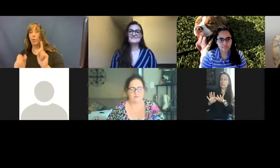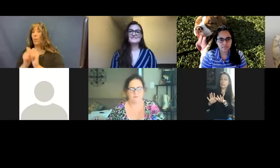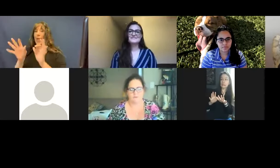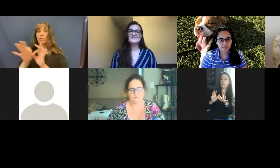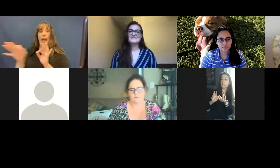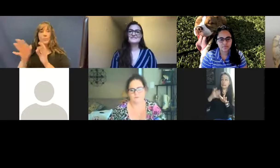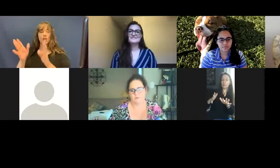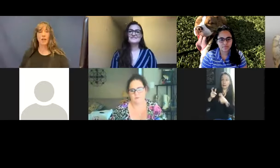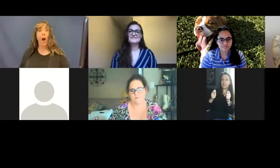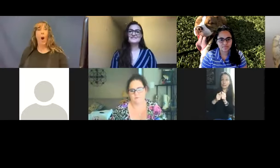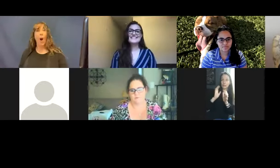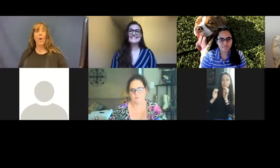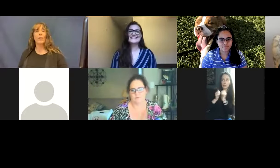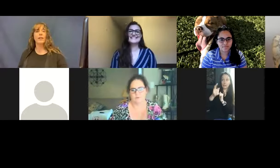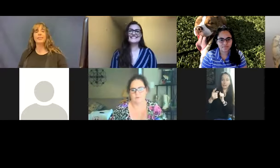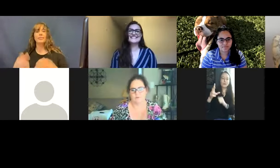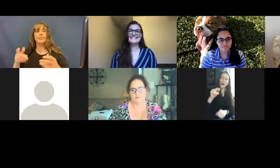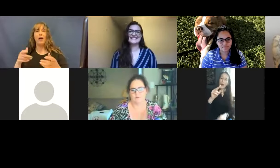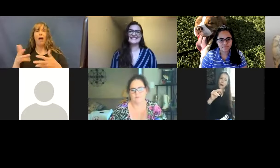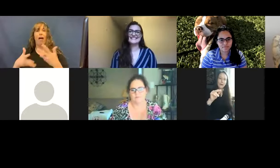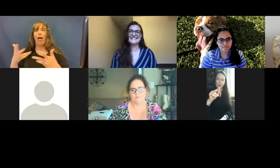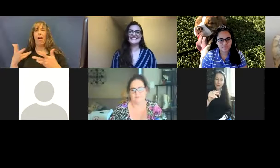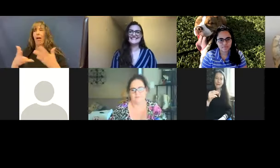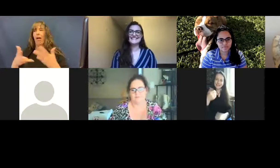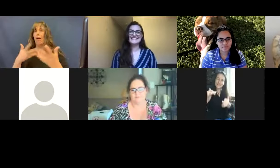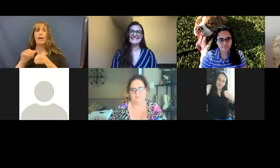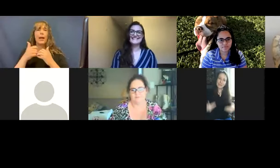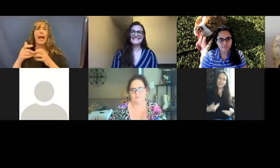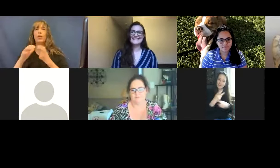Like, I don't know how to deal or communicate with you. No, no. Come on. It's still me.